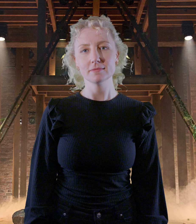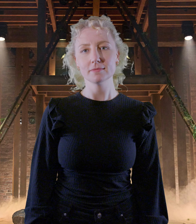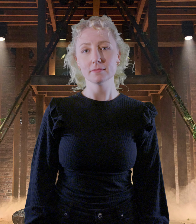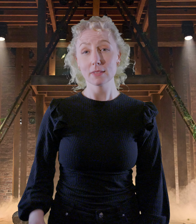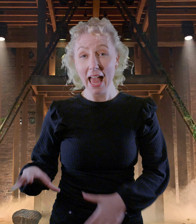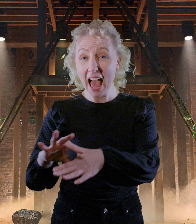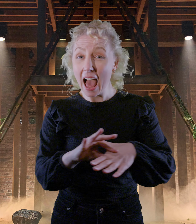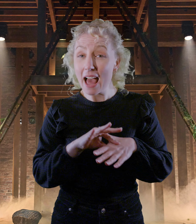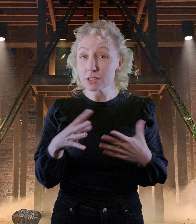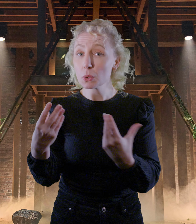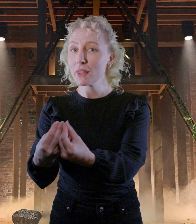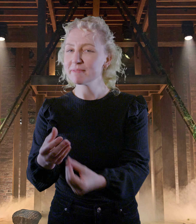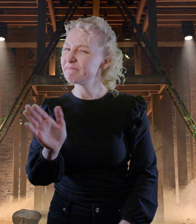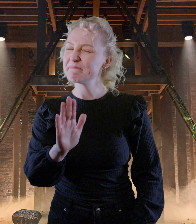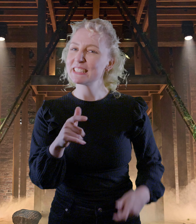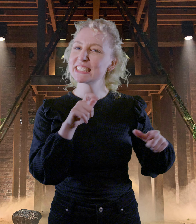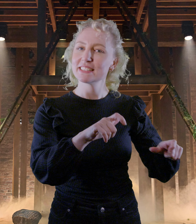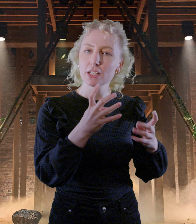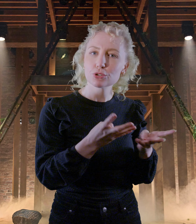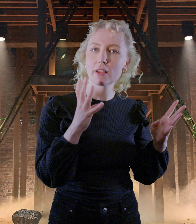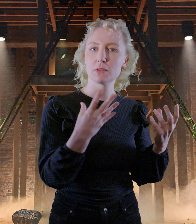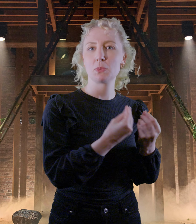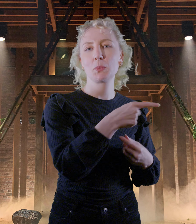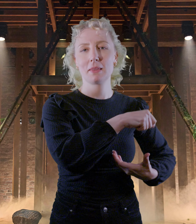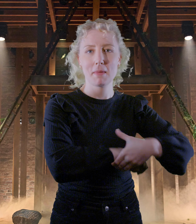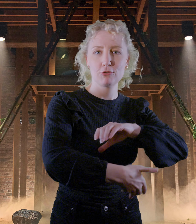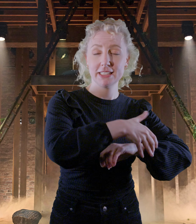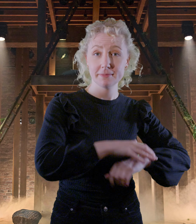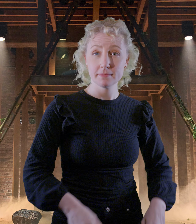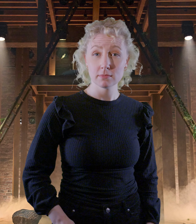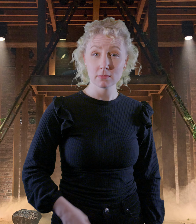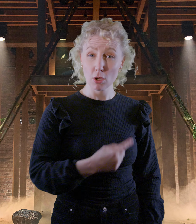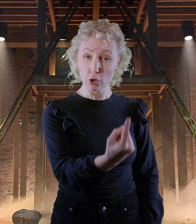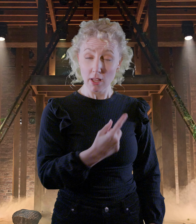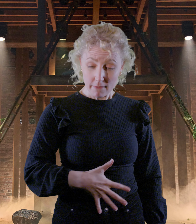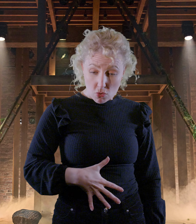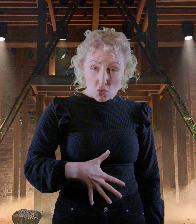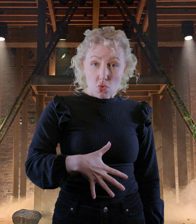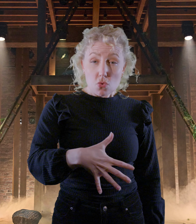Agnes has to stay in Stratford with William’s mother. When the time comes to give birth,